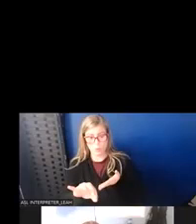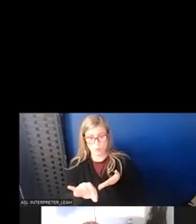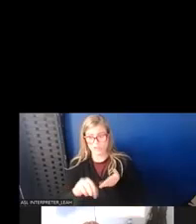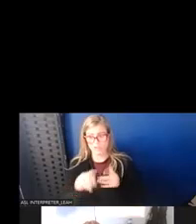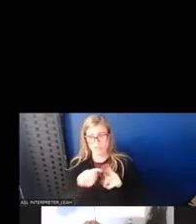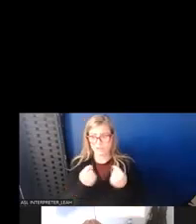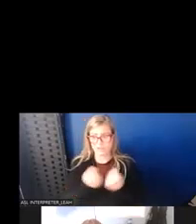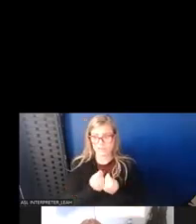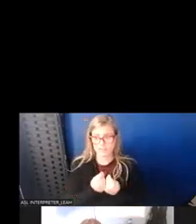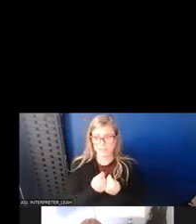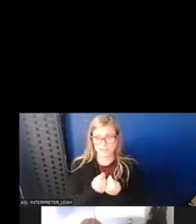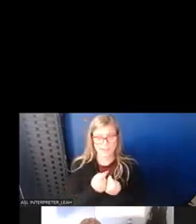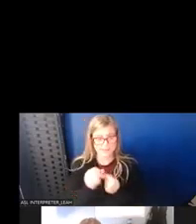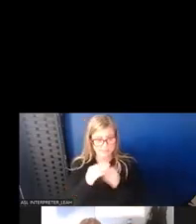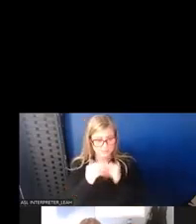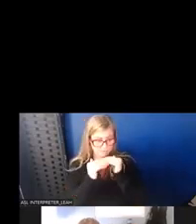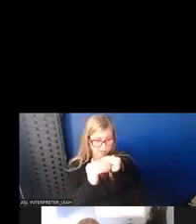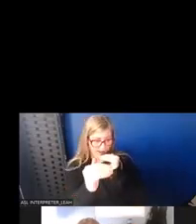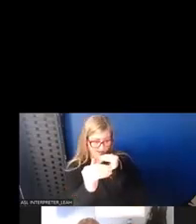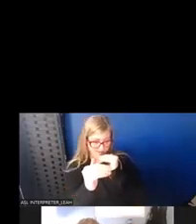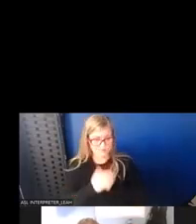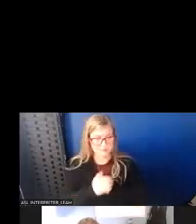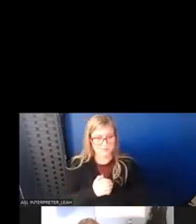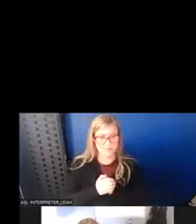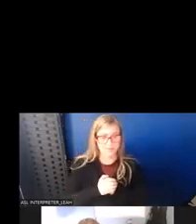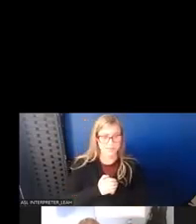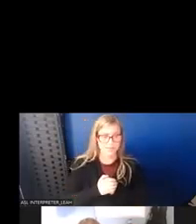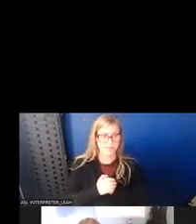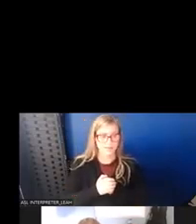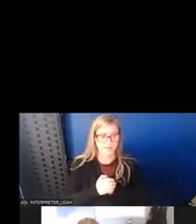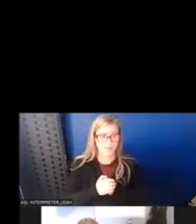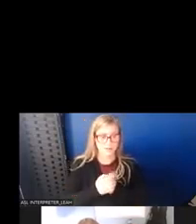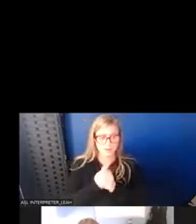flat, so in the red, that would be a team.